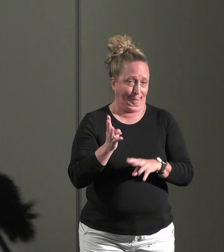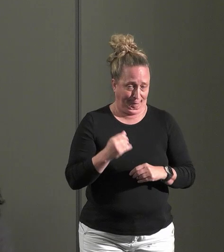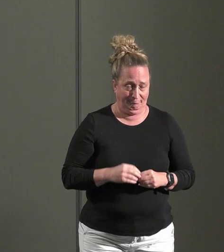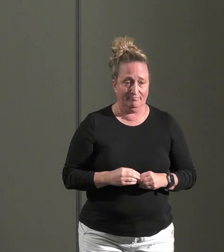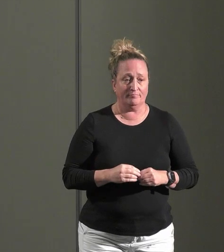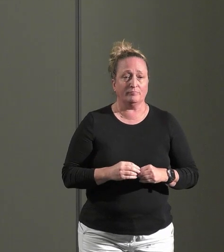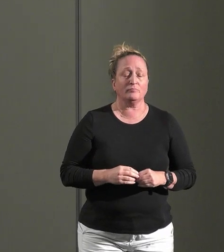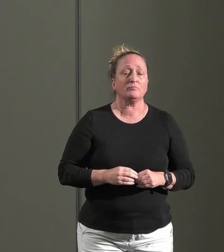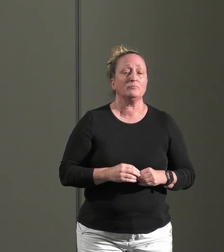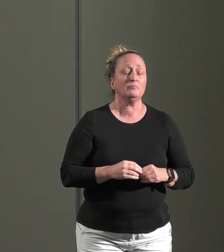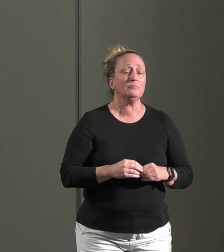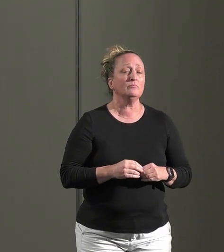Welcome to the 10:20 Studio Program the live streaming. This is the Empowering